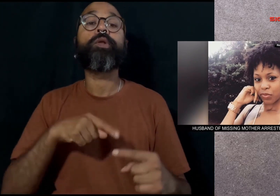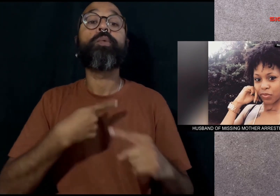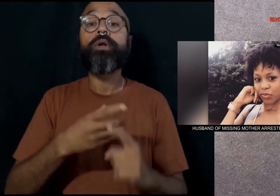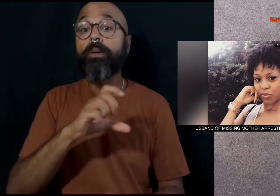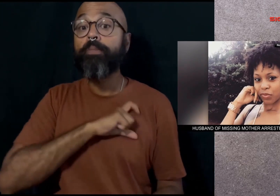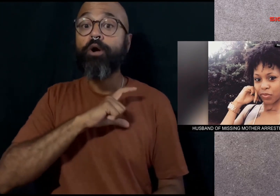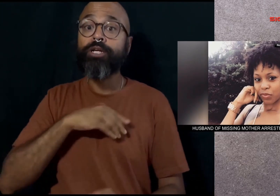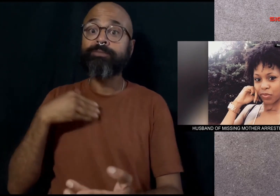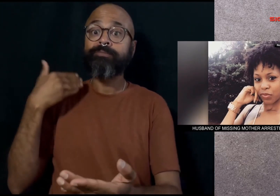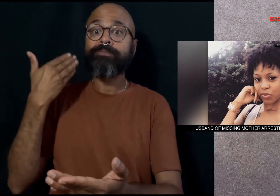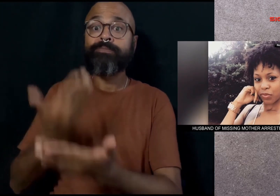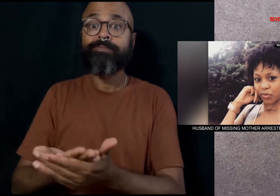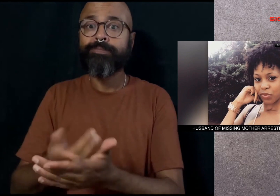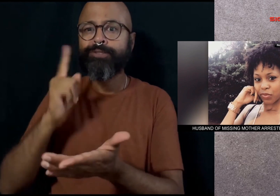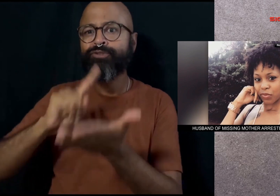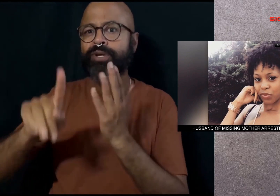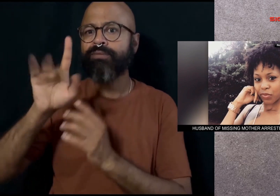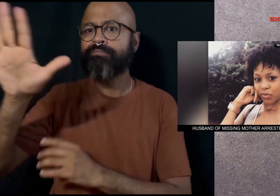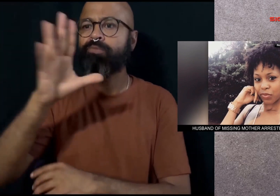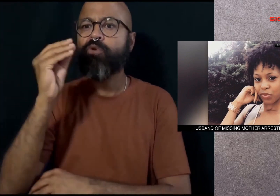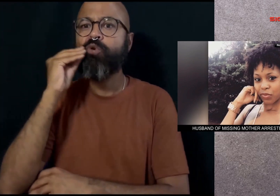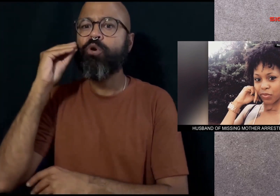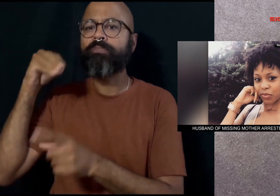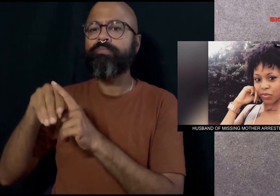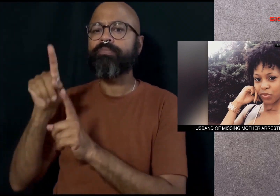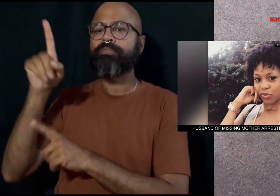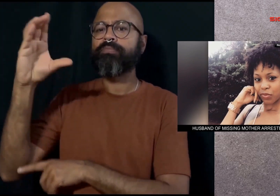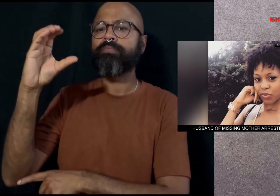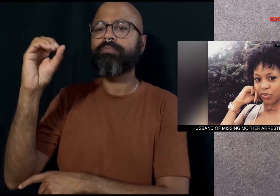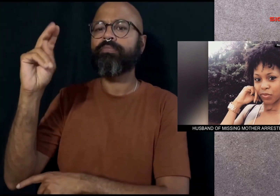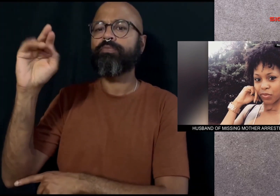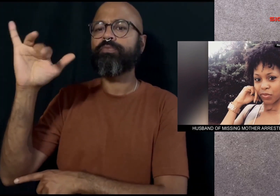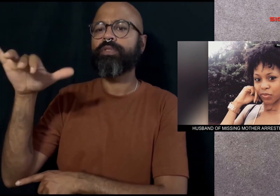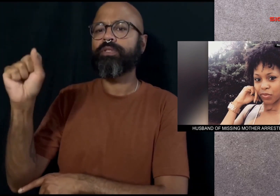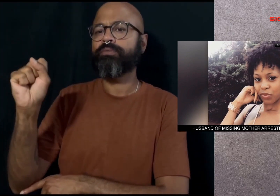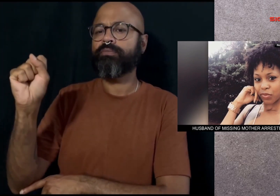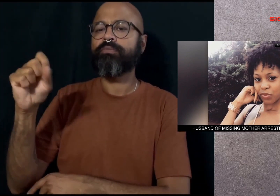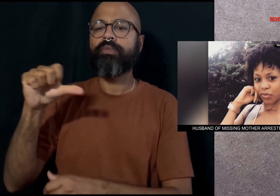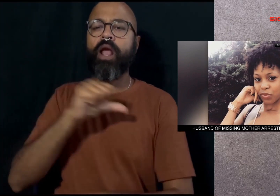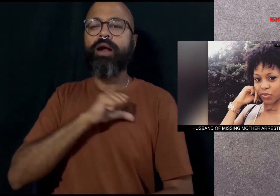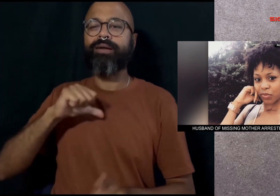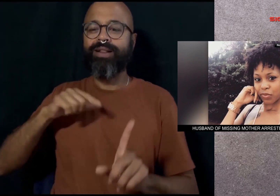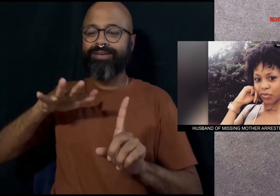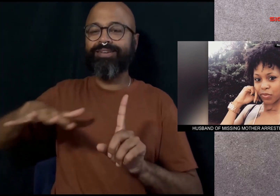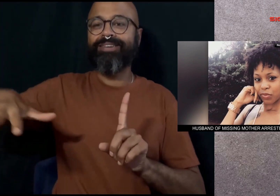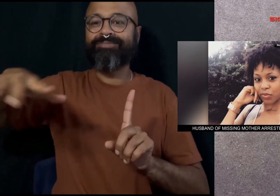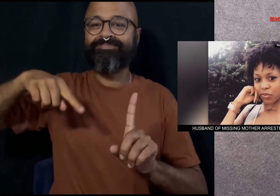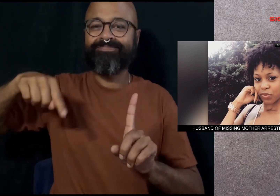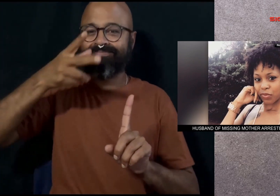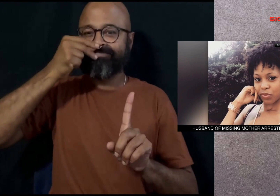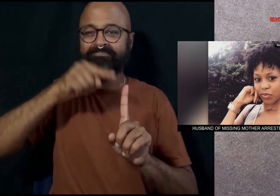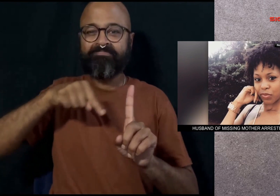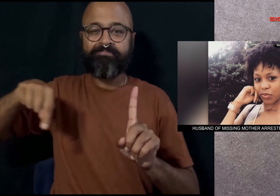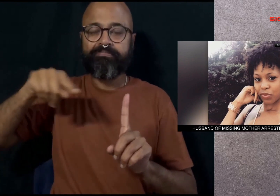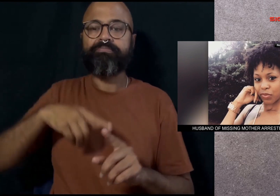When police checked Roberson's home in Conyers and Atlanta suburb, they found blood inside